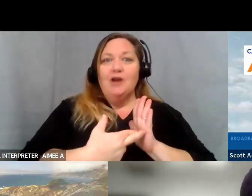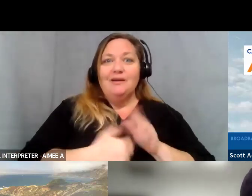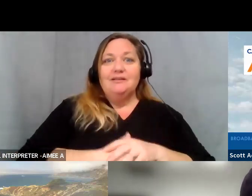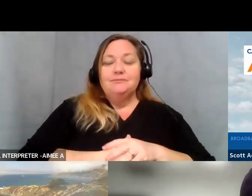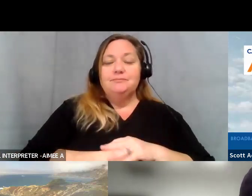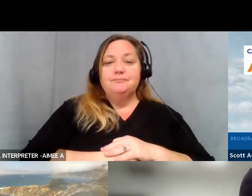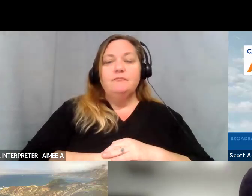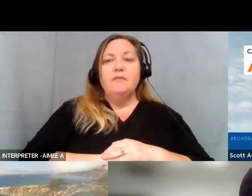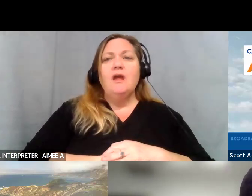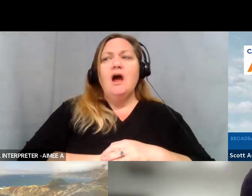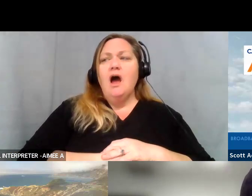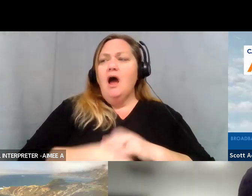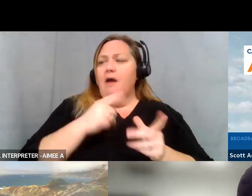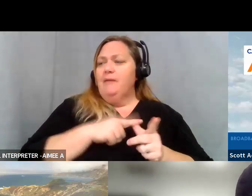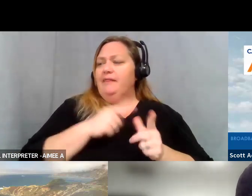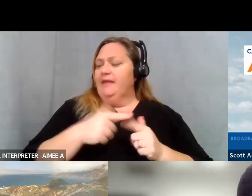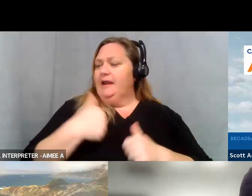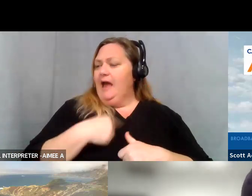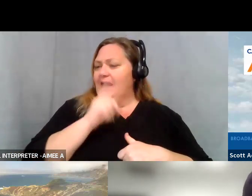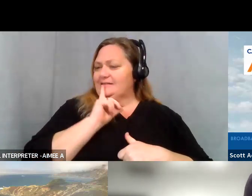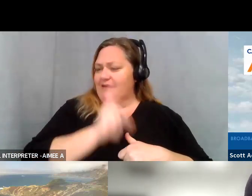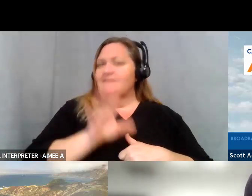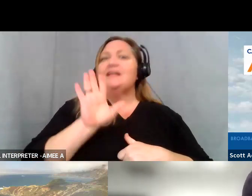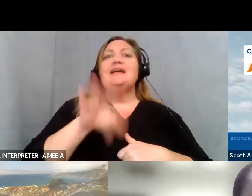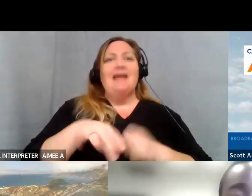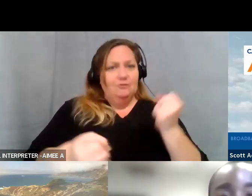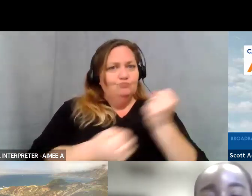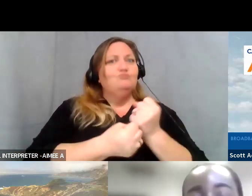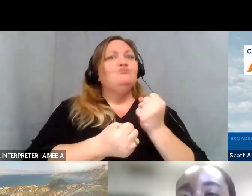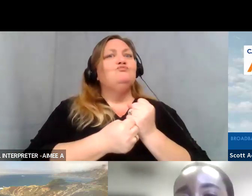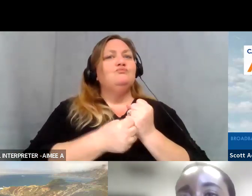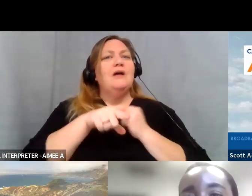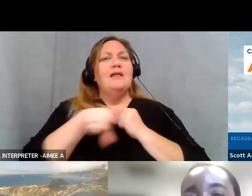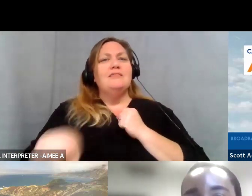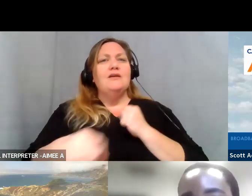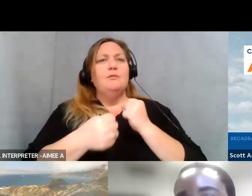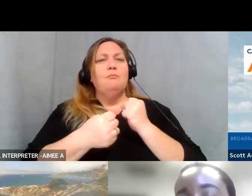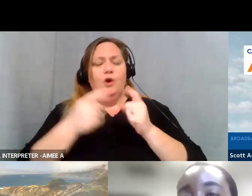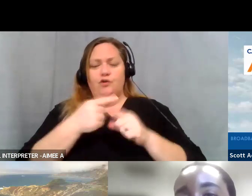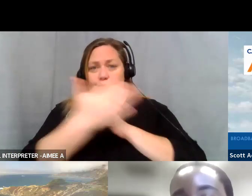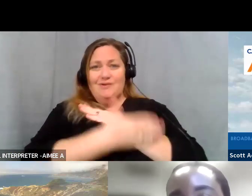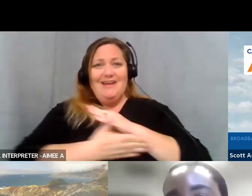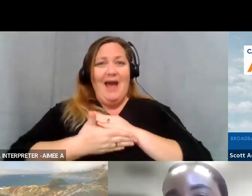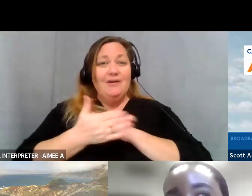then I definitely echo the support that is given towards counties, so the County of Los Angeles,